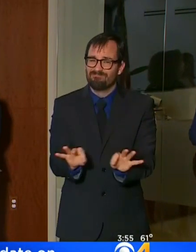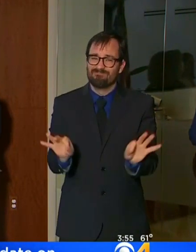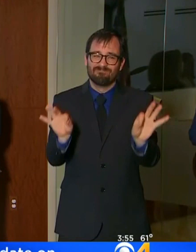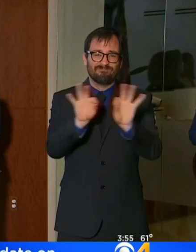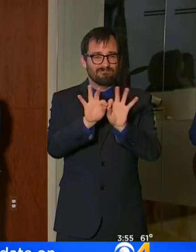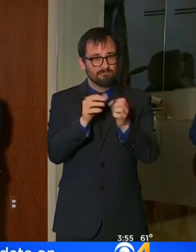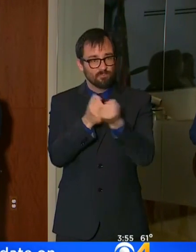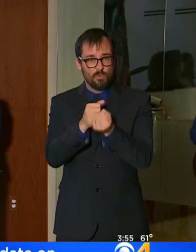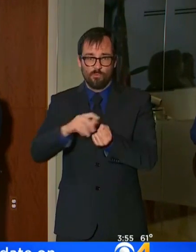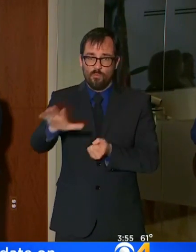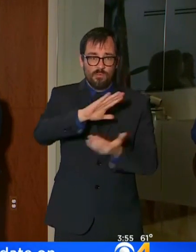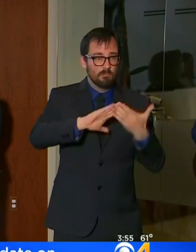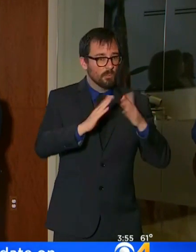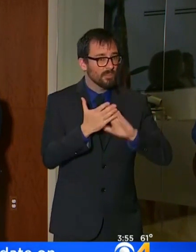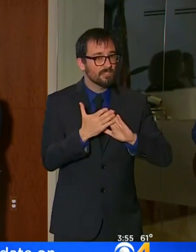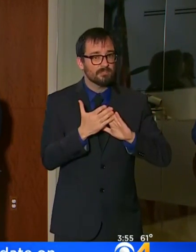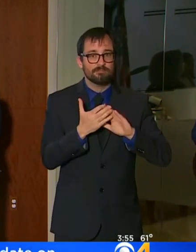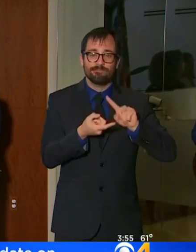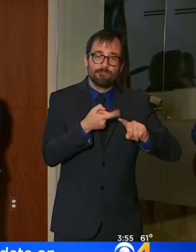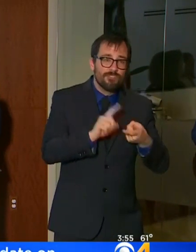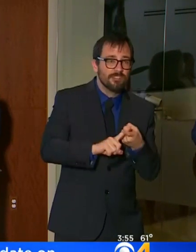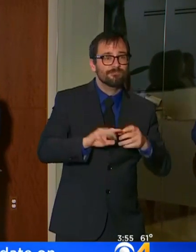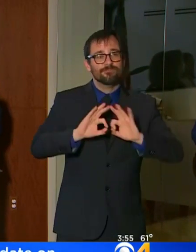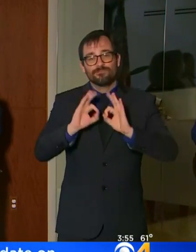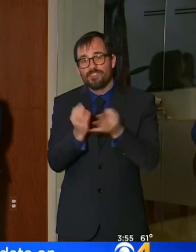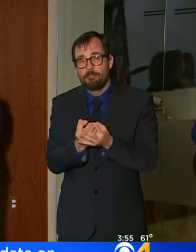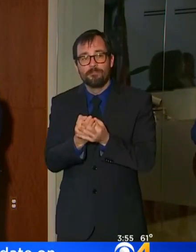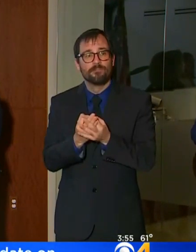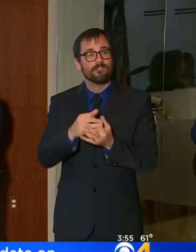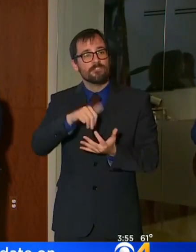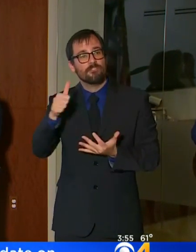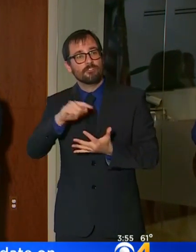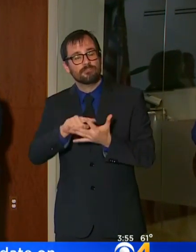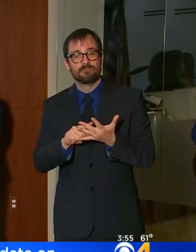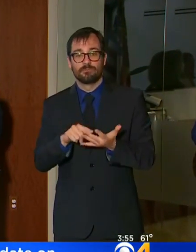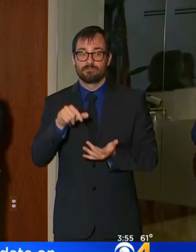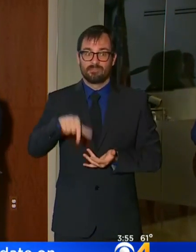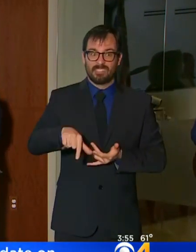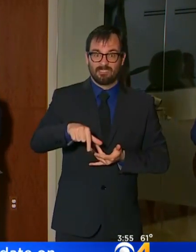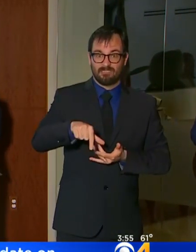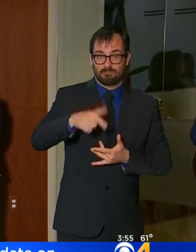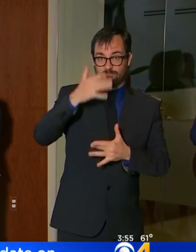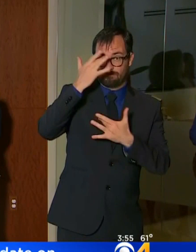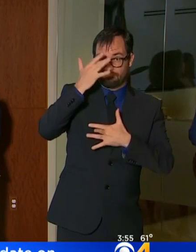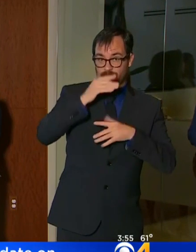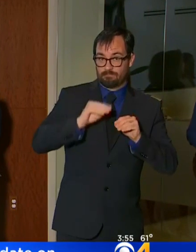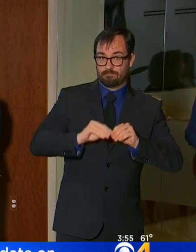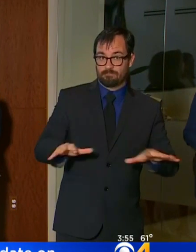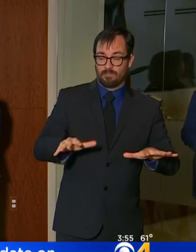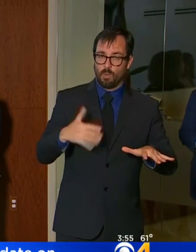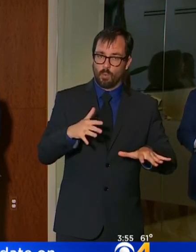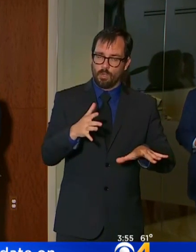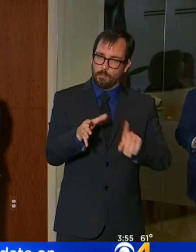AND WIPING DOWN SURFACES. BECAUSE, WITH A VIRUS LIKE THIS ONE THAT IS AS CONTAGIOUS AS